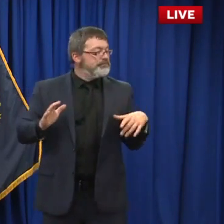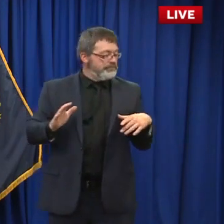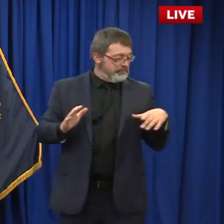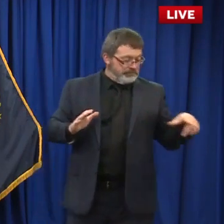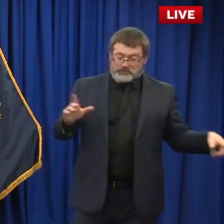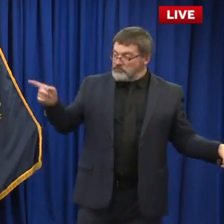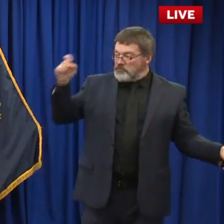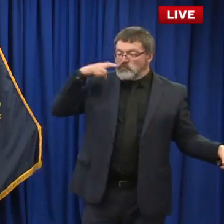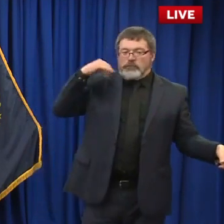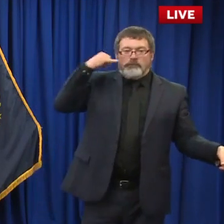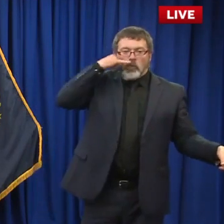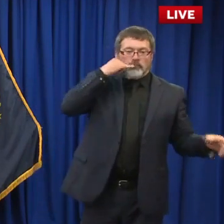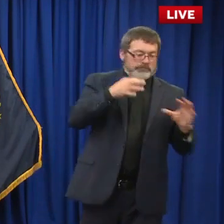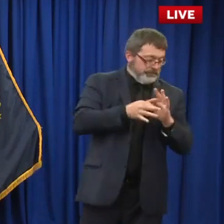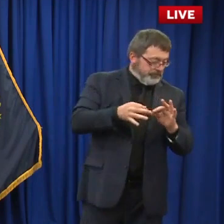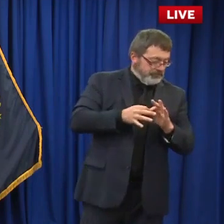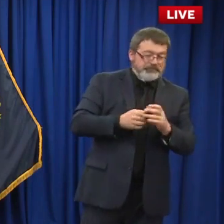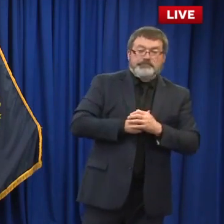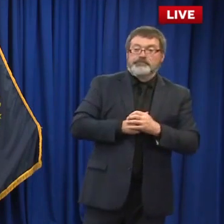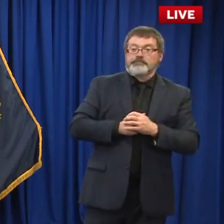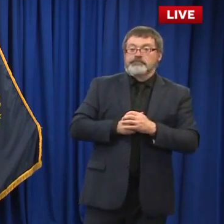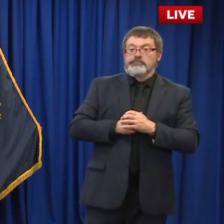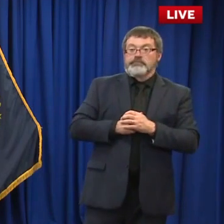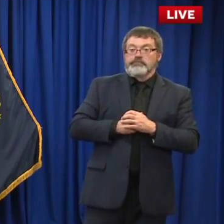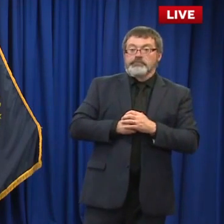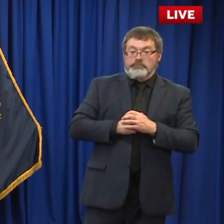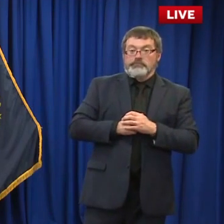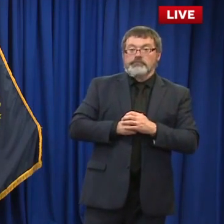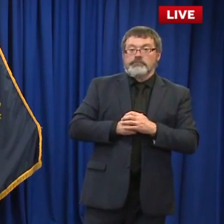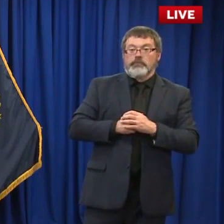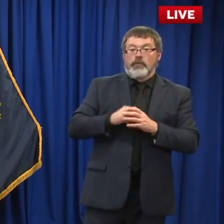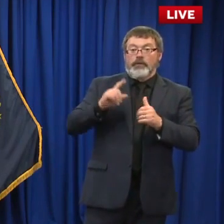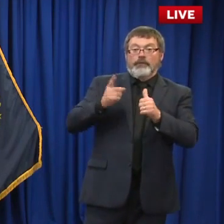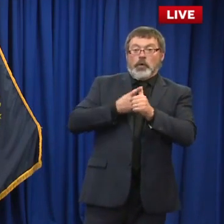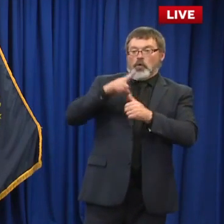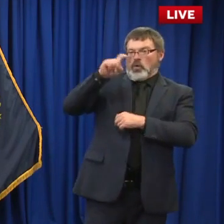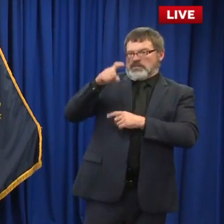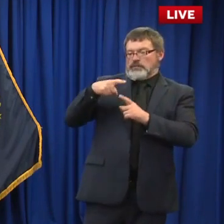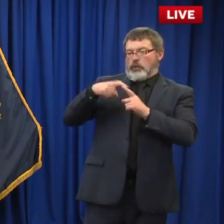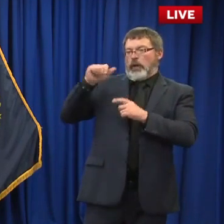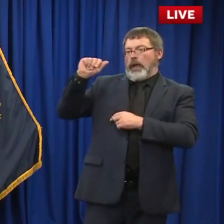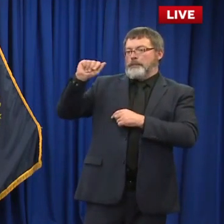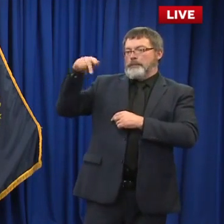I'LL TAKE A FEW ON THE PHONE IF THAT'S OK.